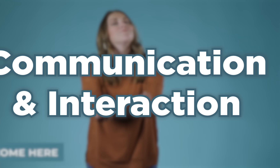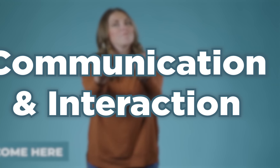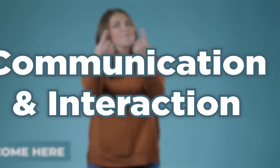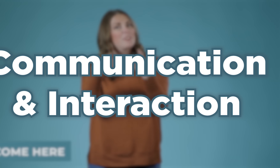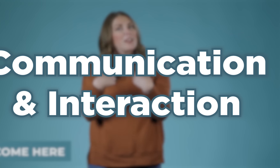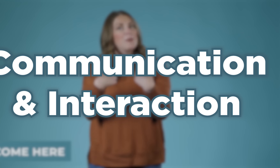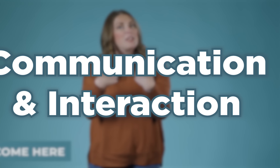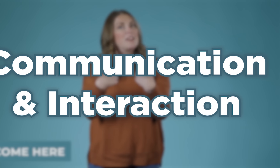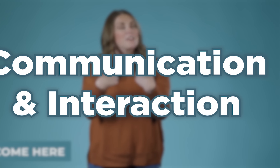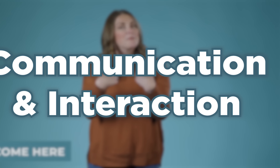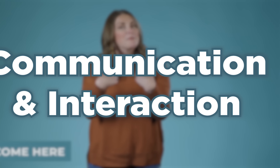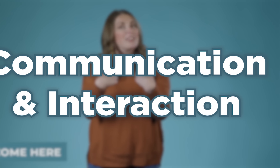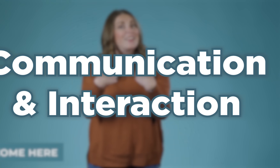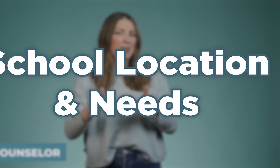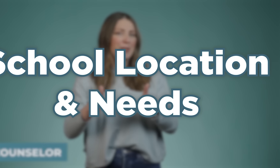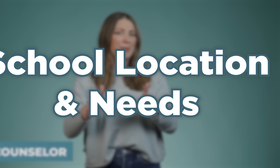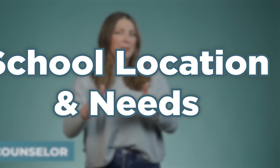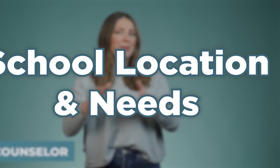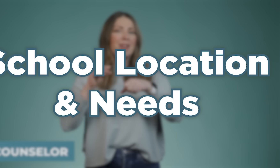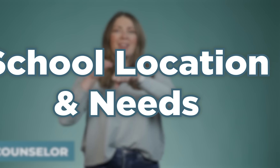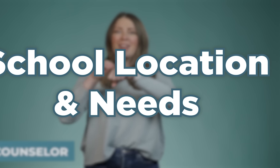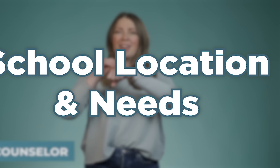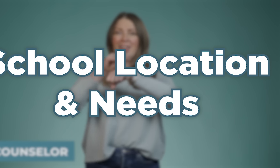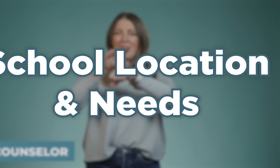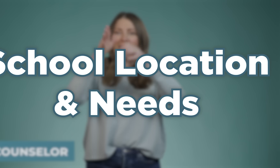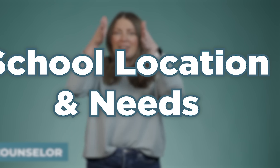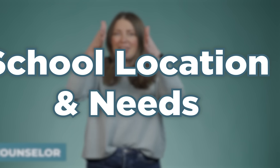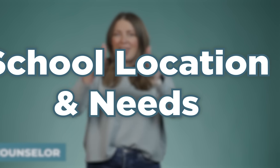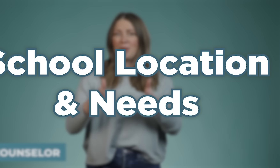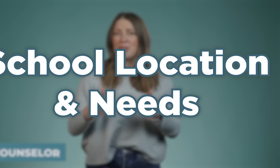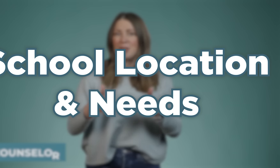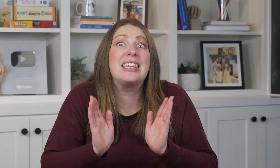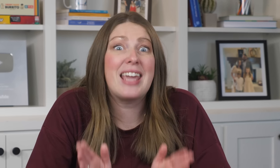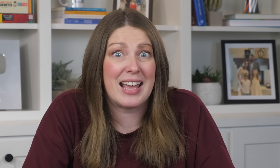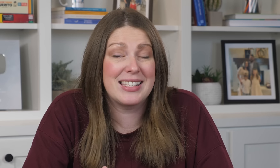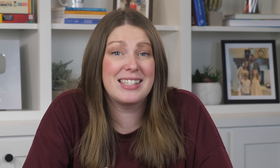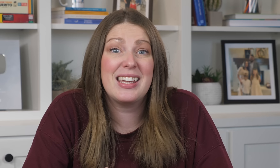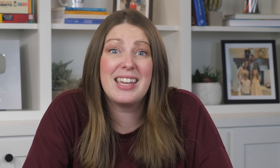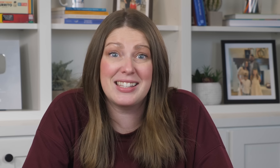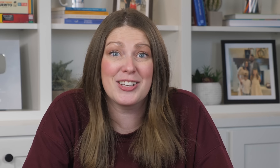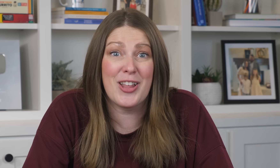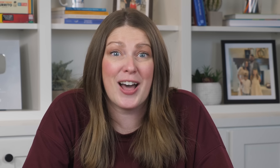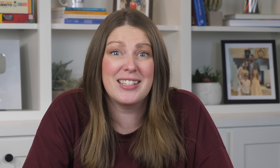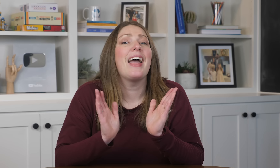communication and interaction, and school location and needs. Yes, it's a lot.